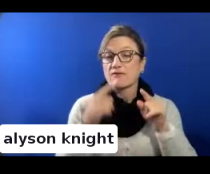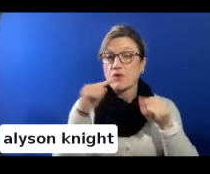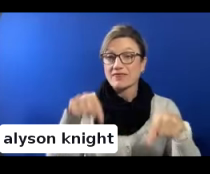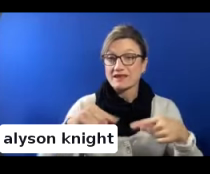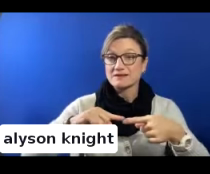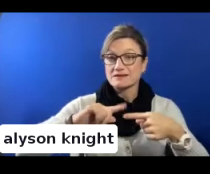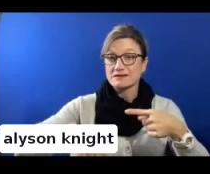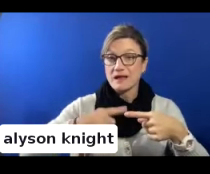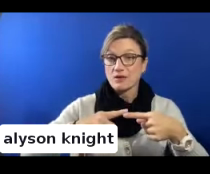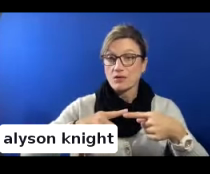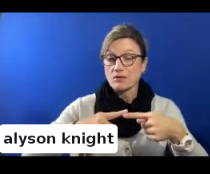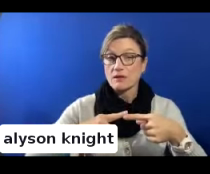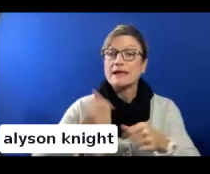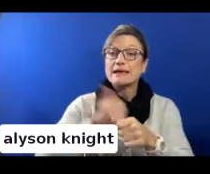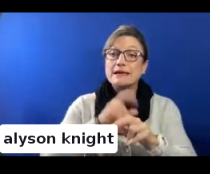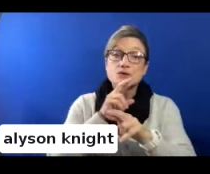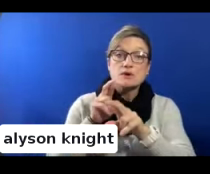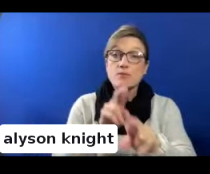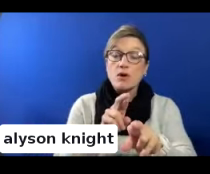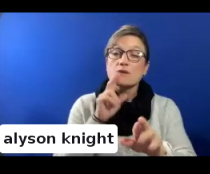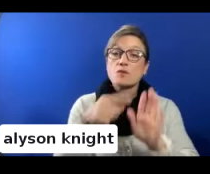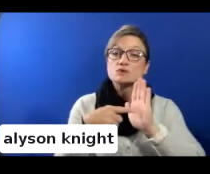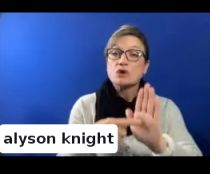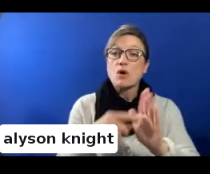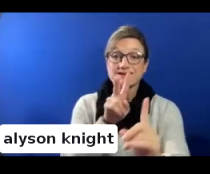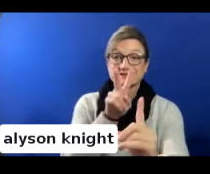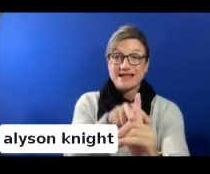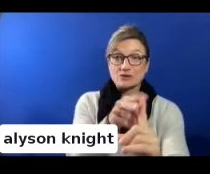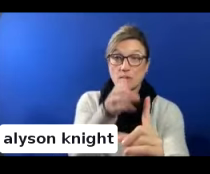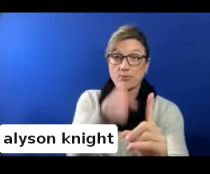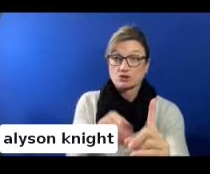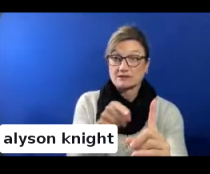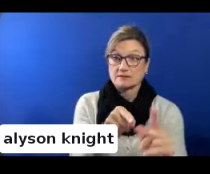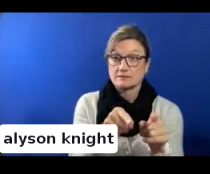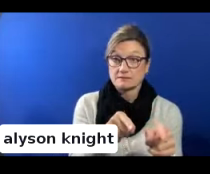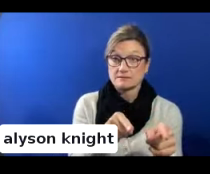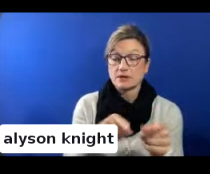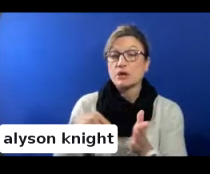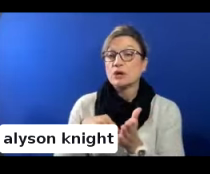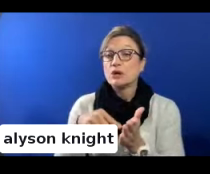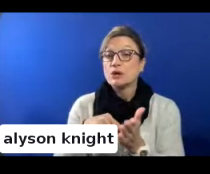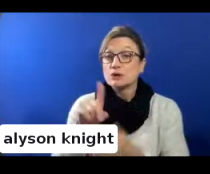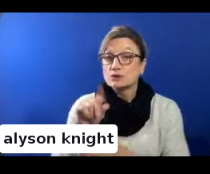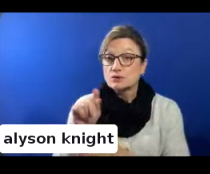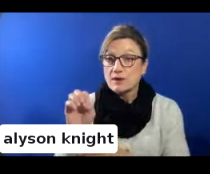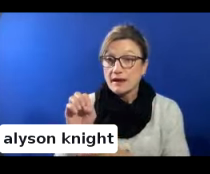Each report shows the assigned to person, the due date, and the status.